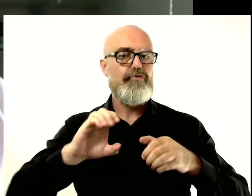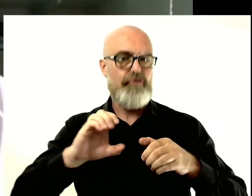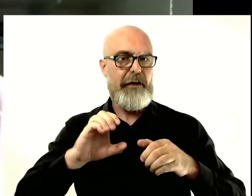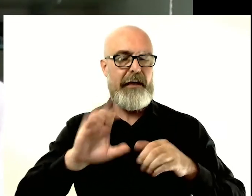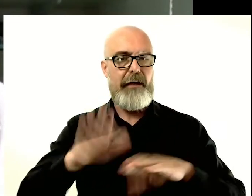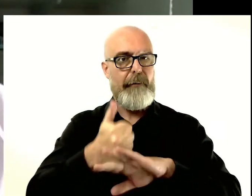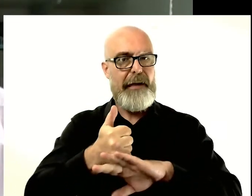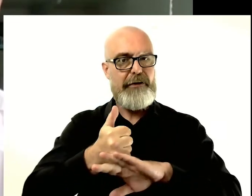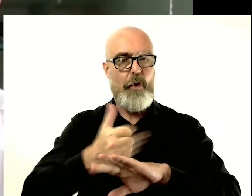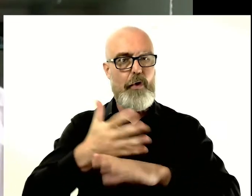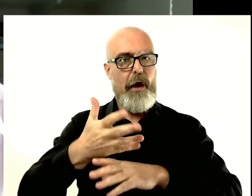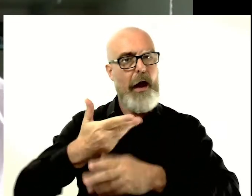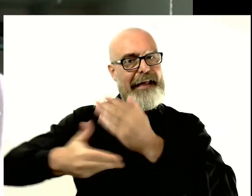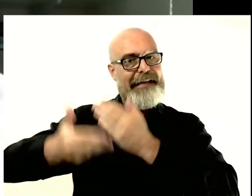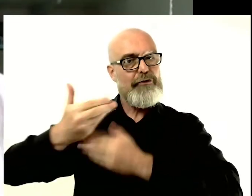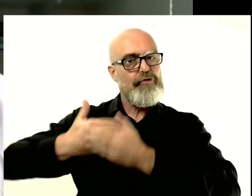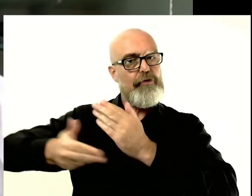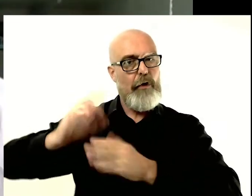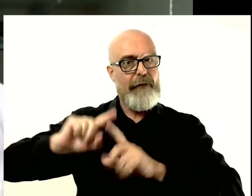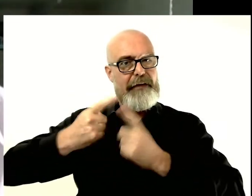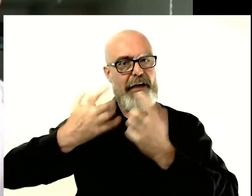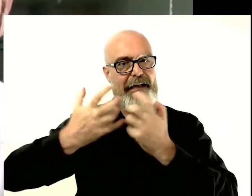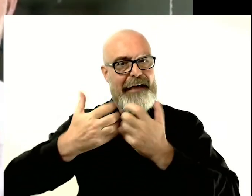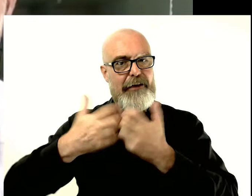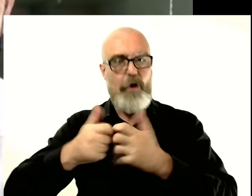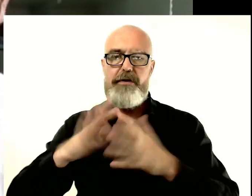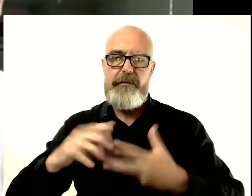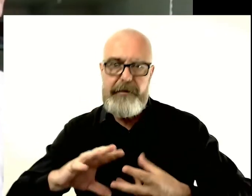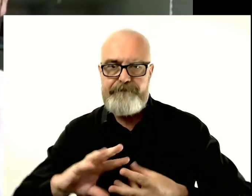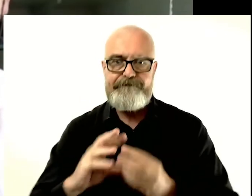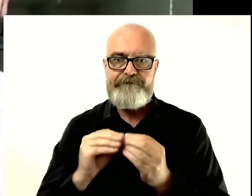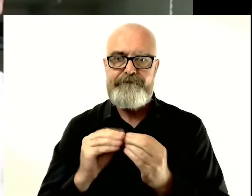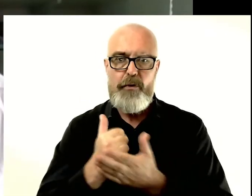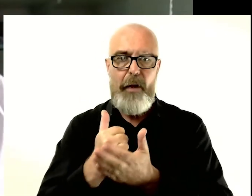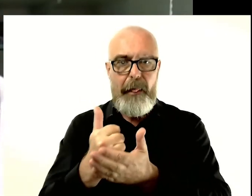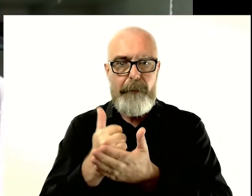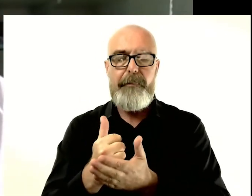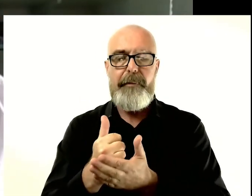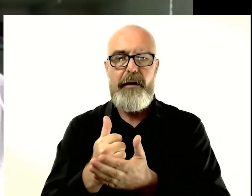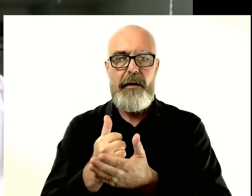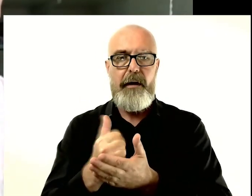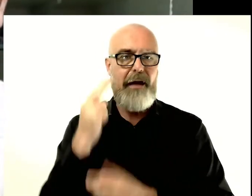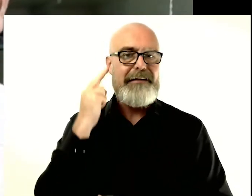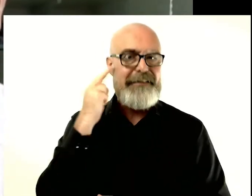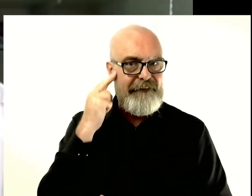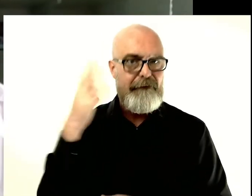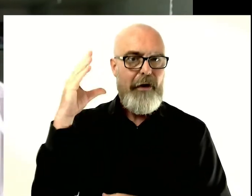on the history of a technology developed to help people with hearing